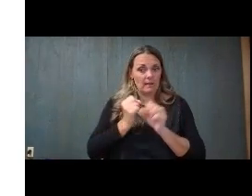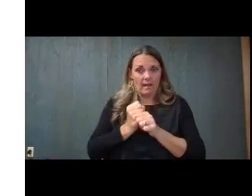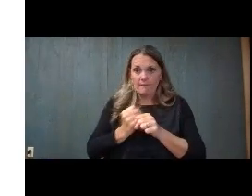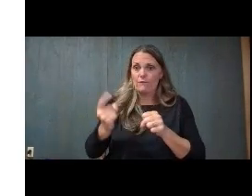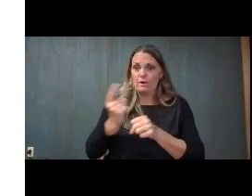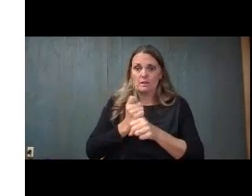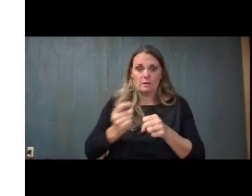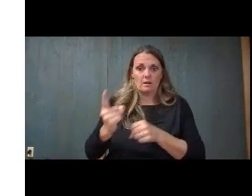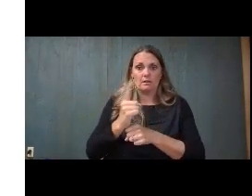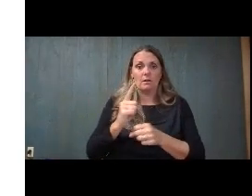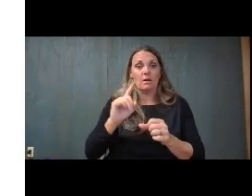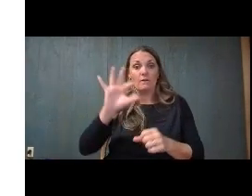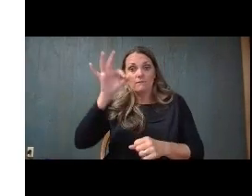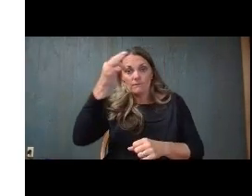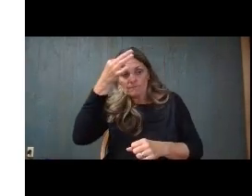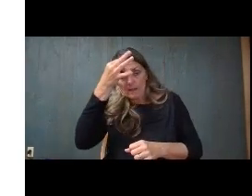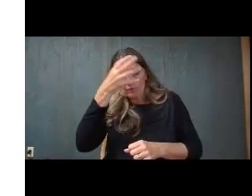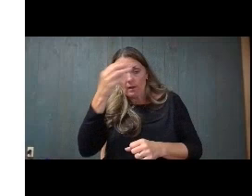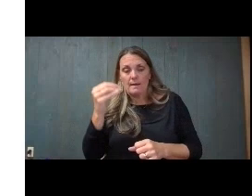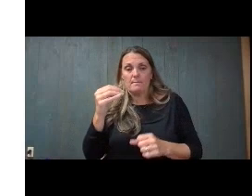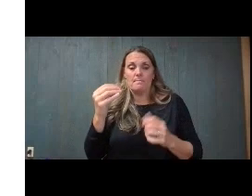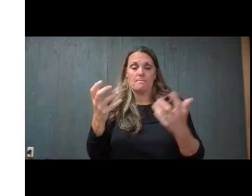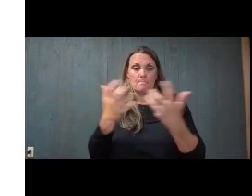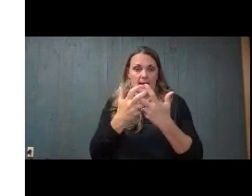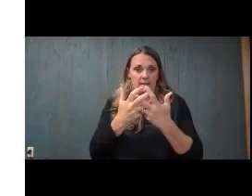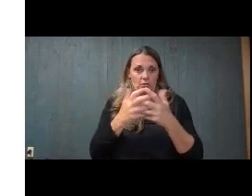the federal and match breakouts for VR and the CRP.